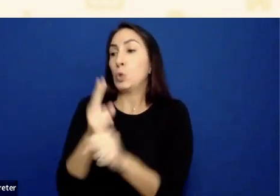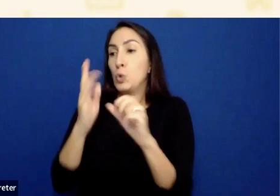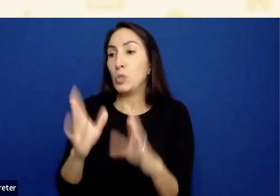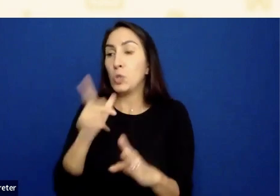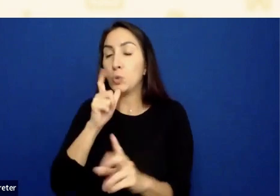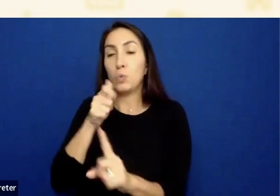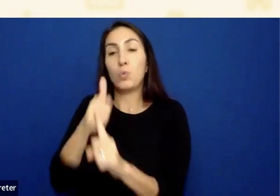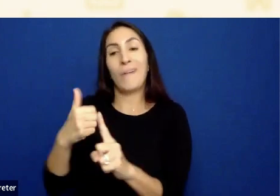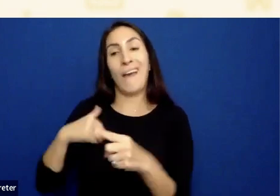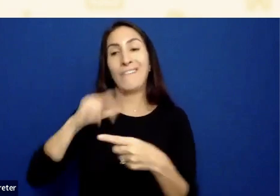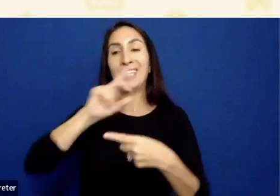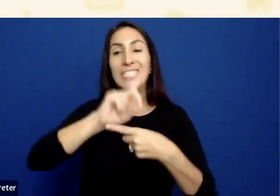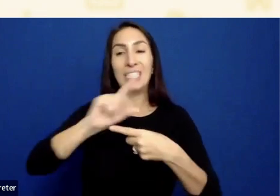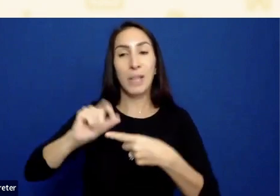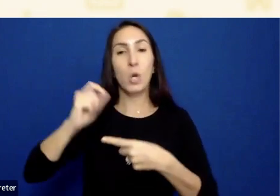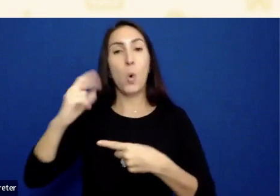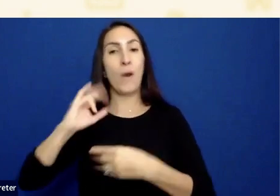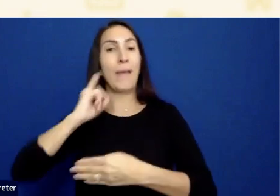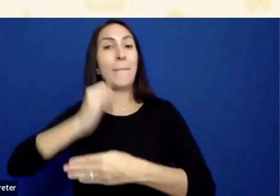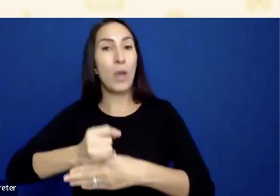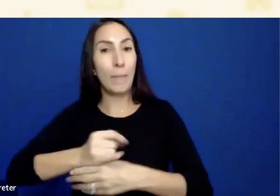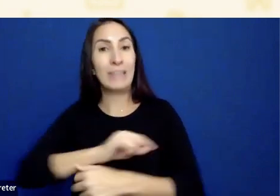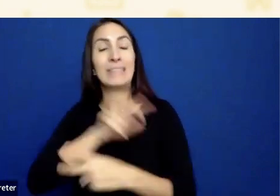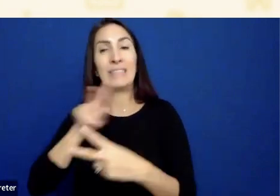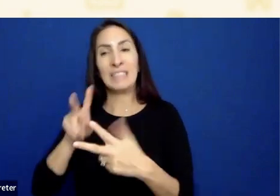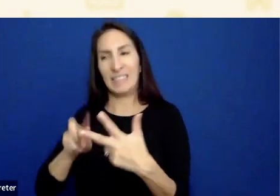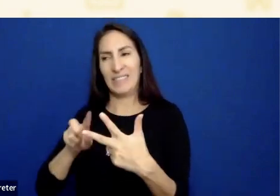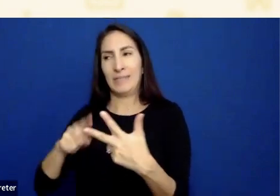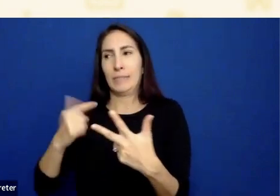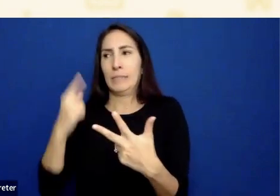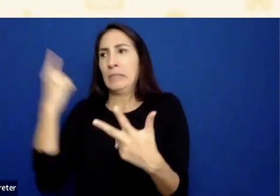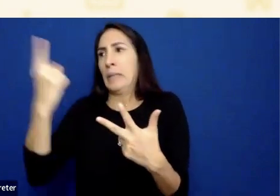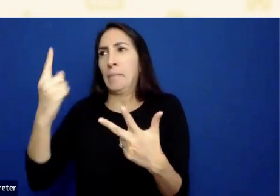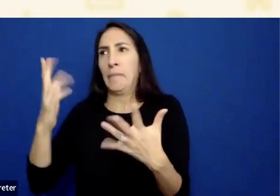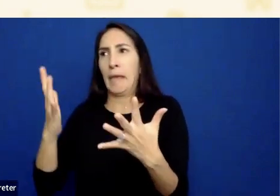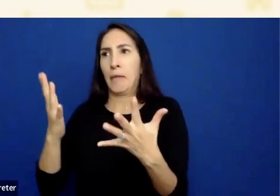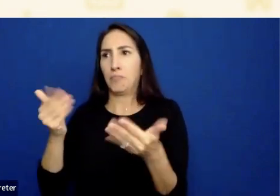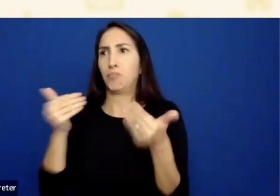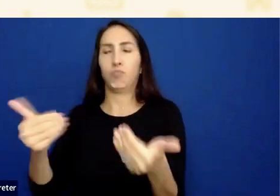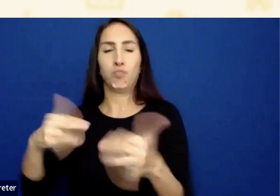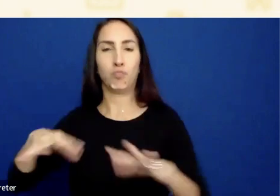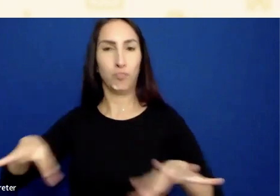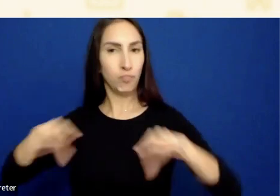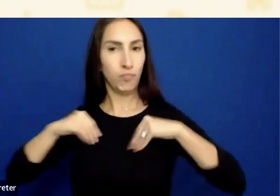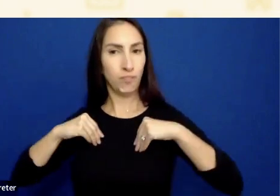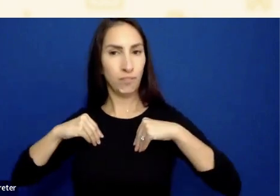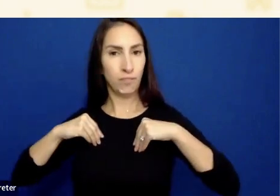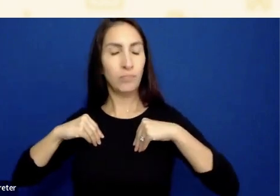who have gotten something accepted. Because, again, people with disabilities tend